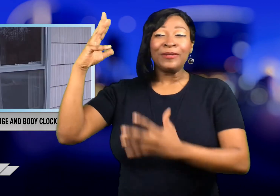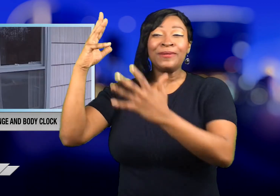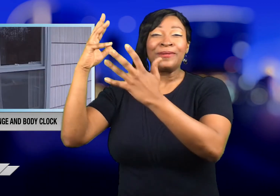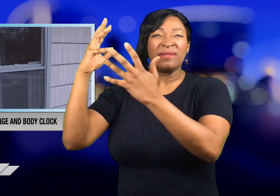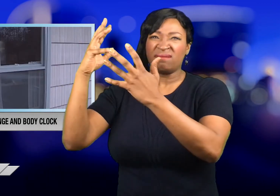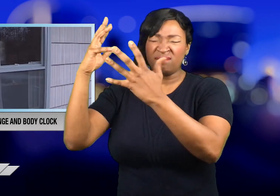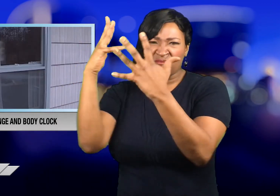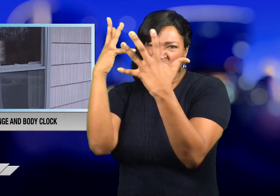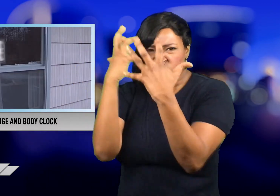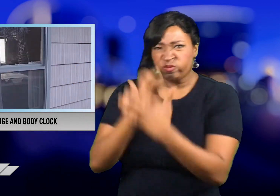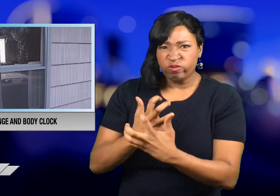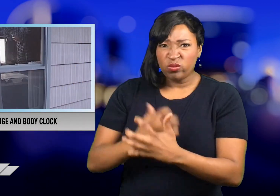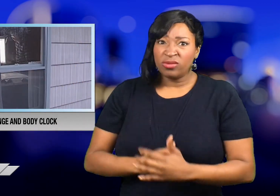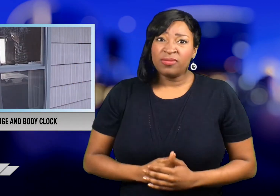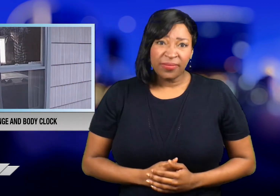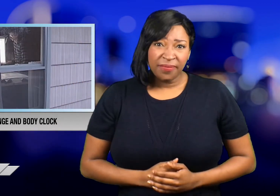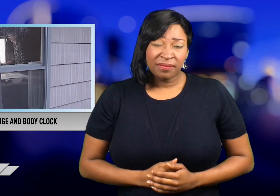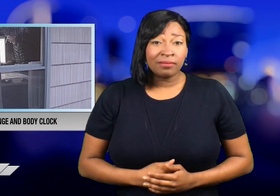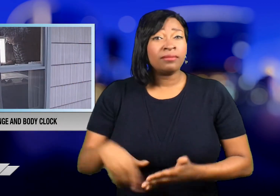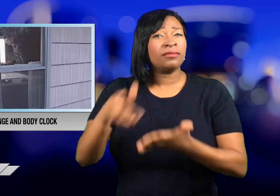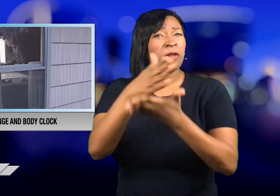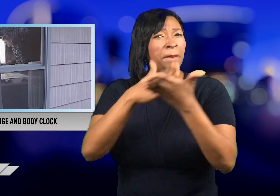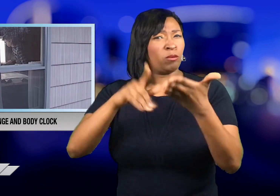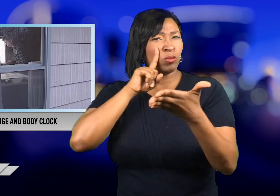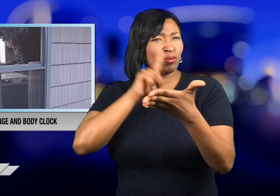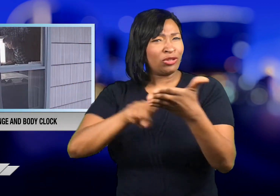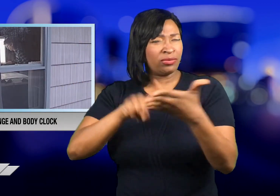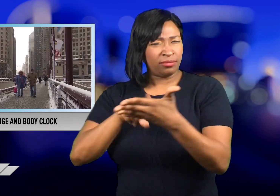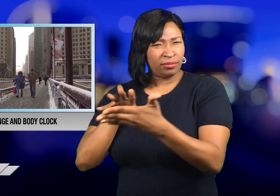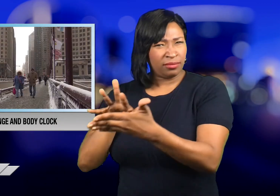of darkness in the evening. Some studies have